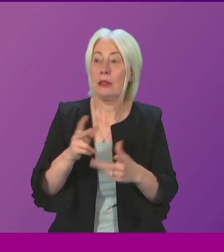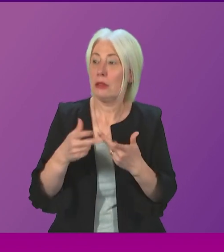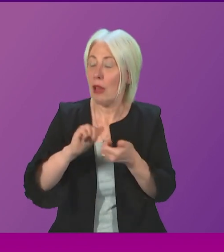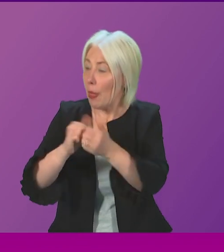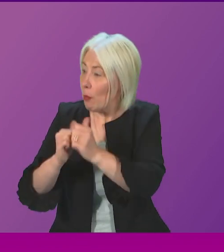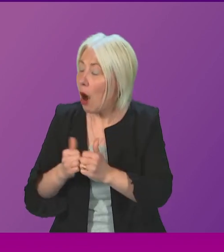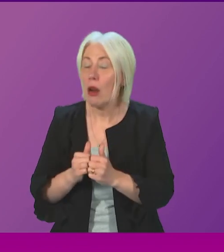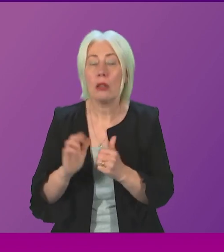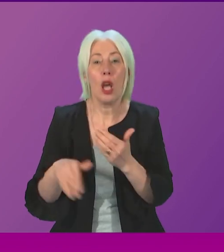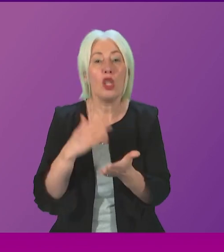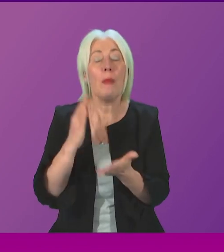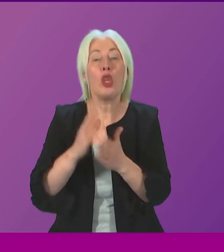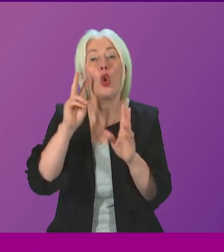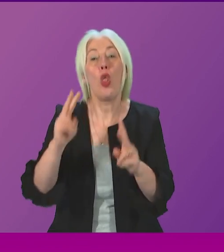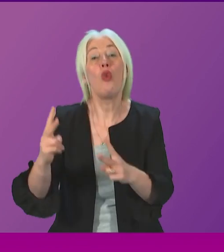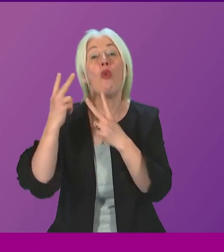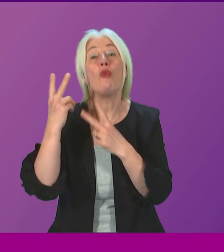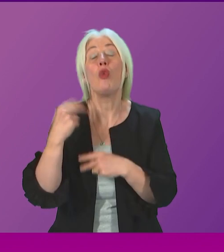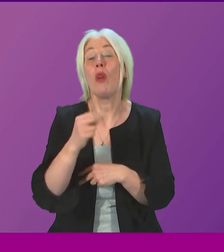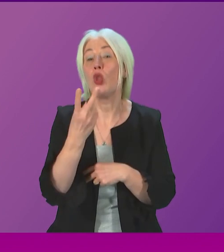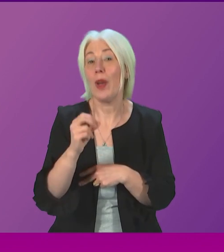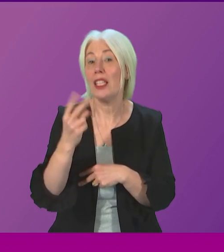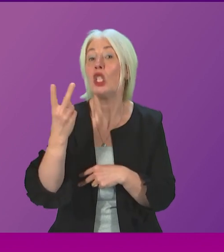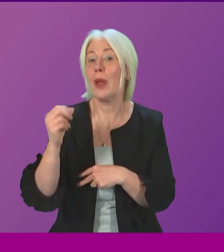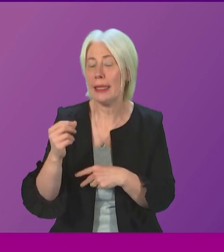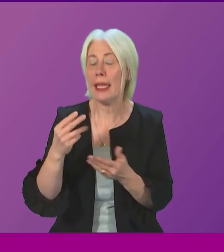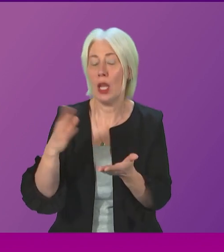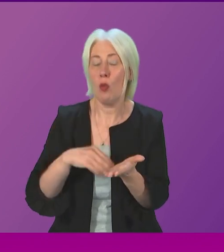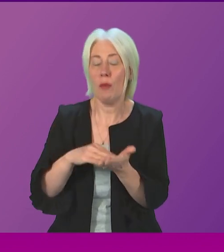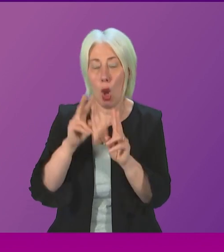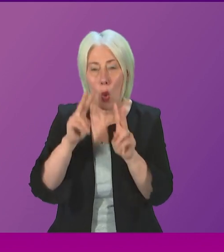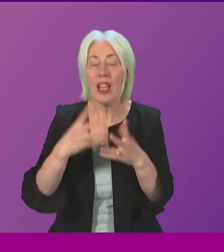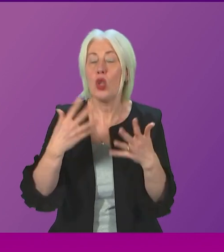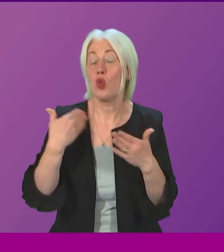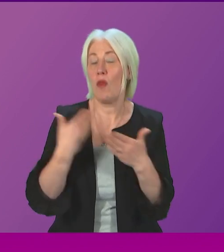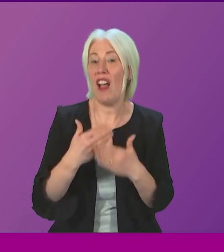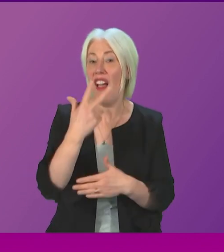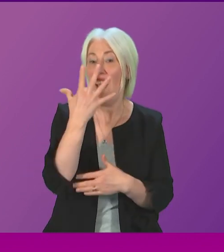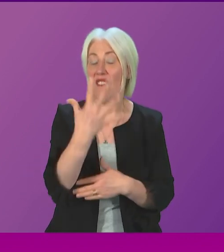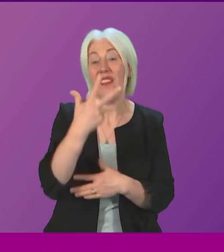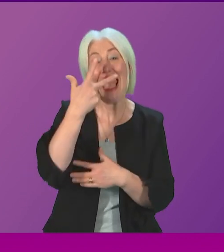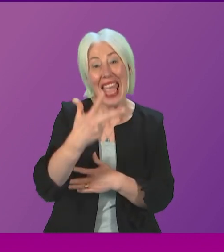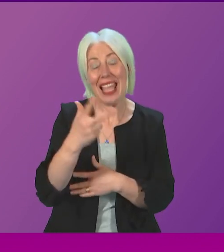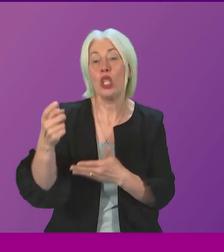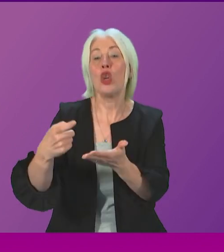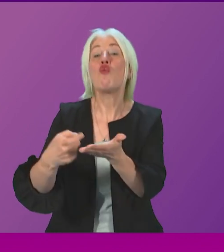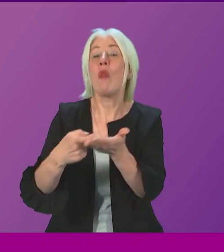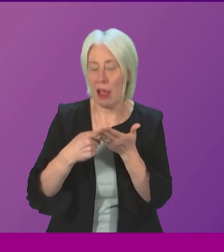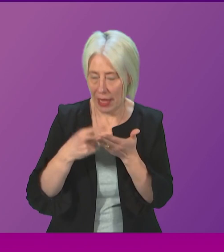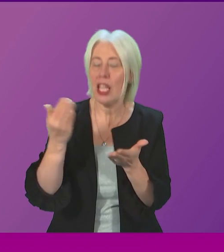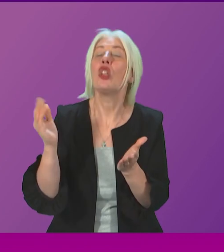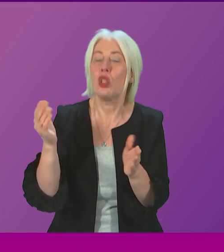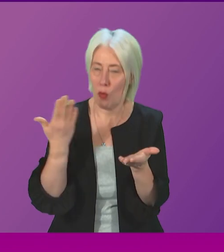To date, 58 of those recommendations have been delivered and, given the urgency of the